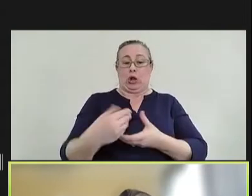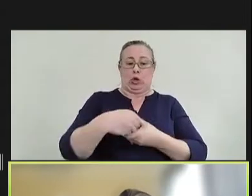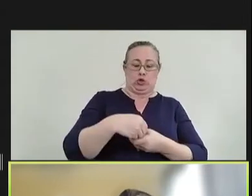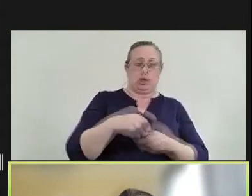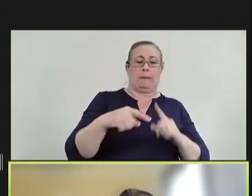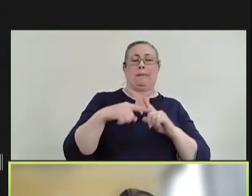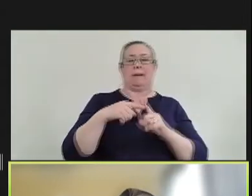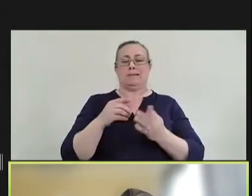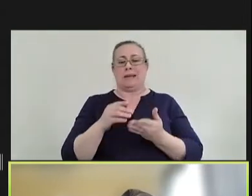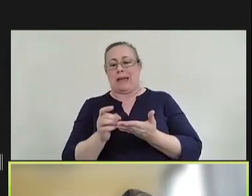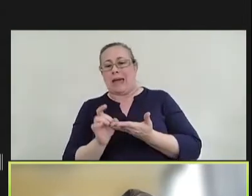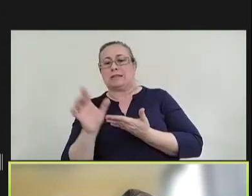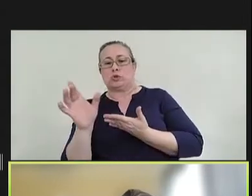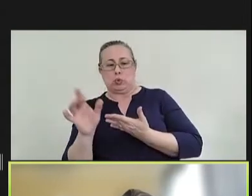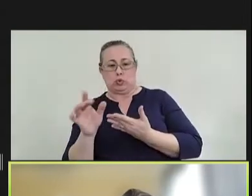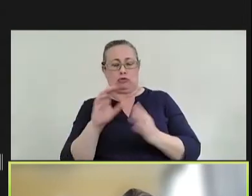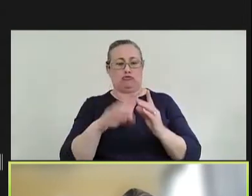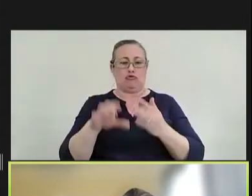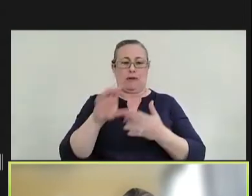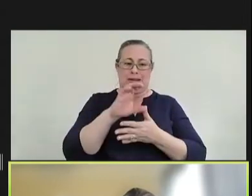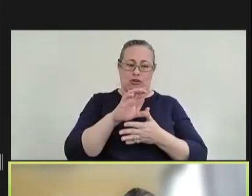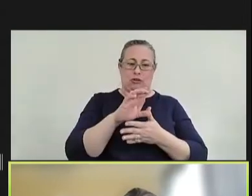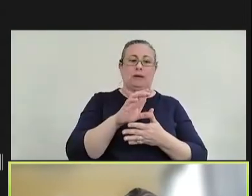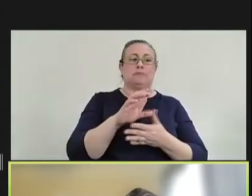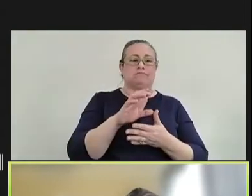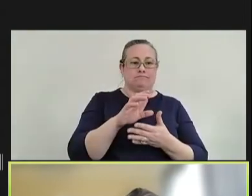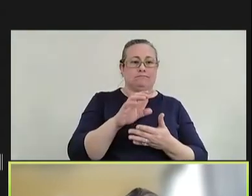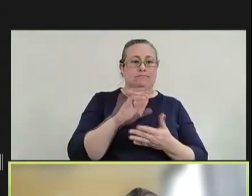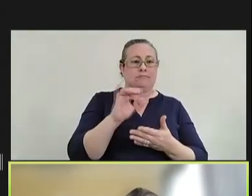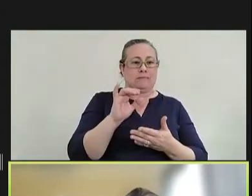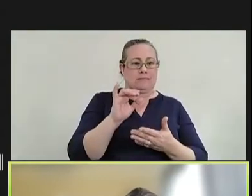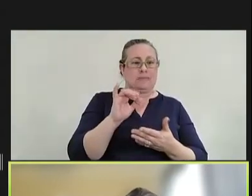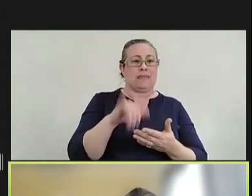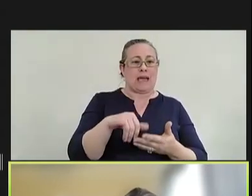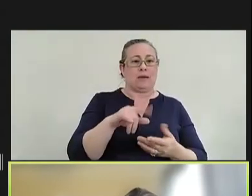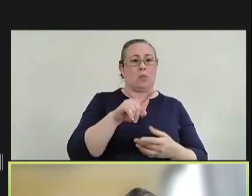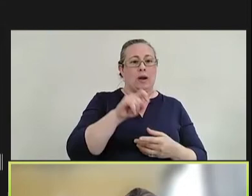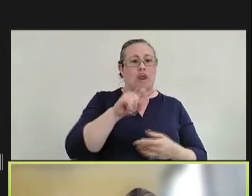for tracking. And vaccination rate was calculated as the number of adults who